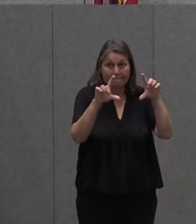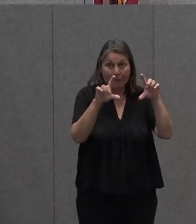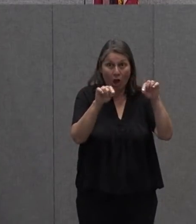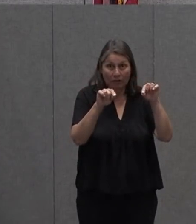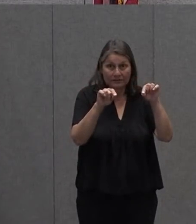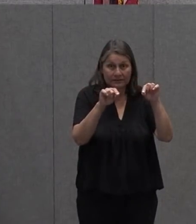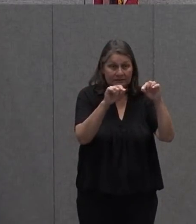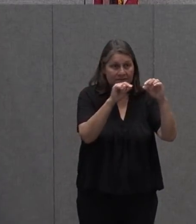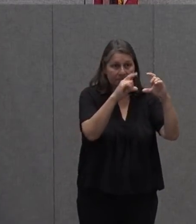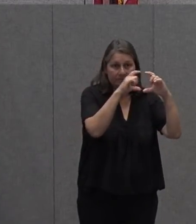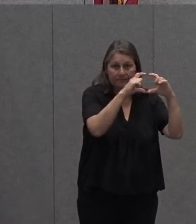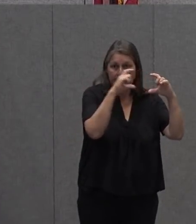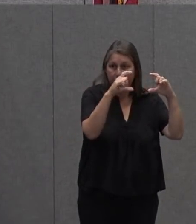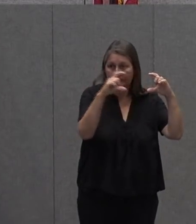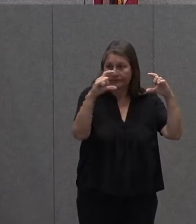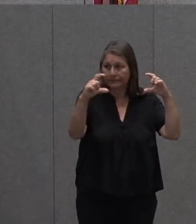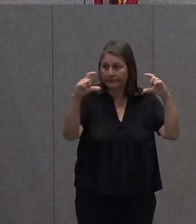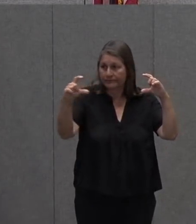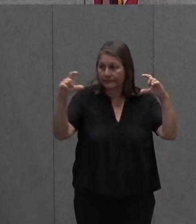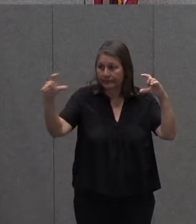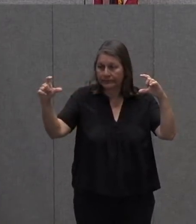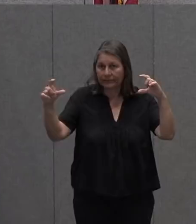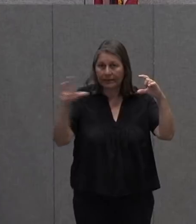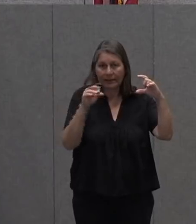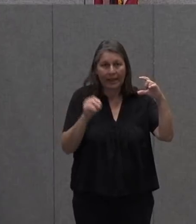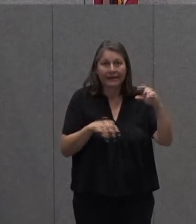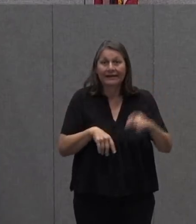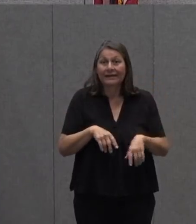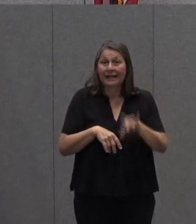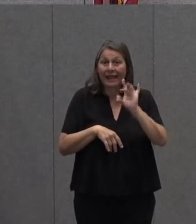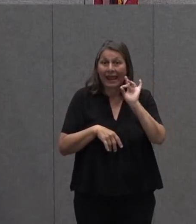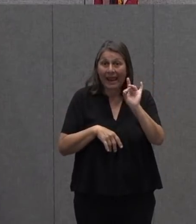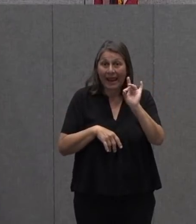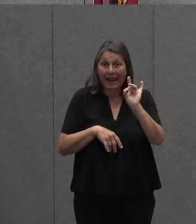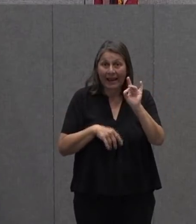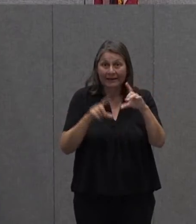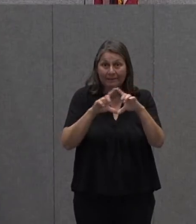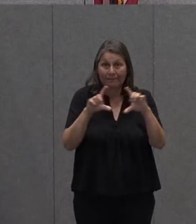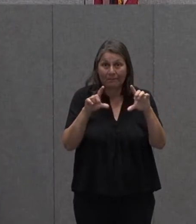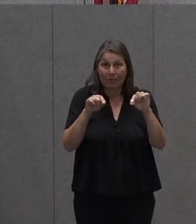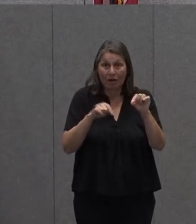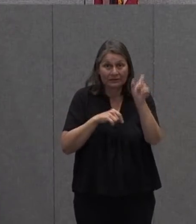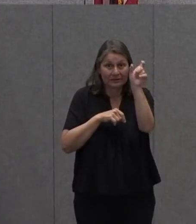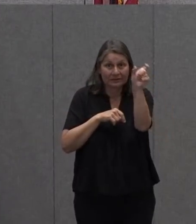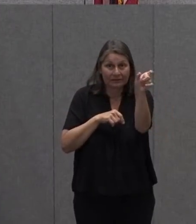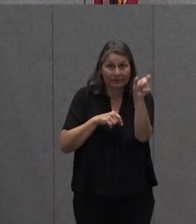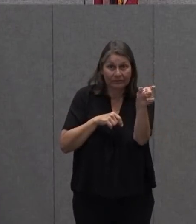We say it's eight squares by eight squares. So I want to make a checkerboard that looks like that.